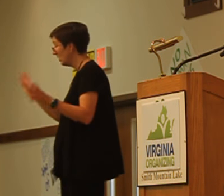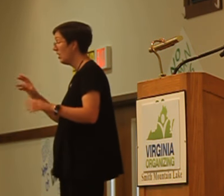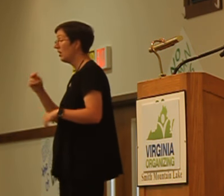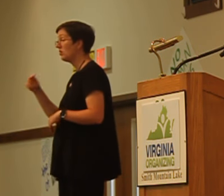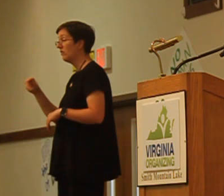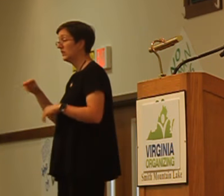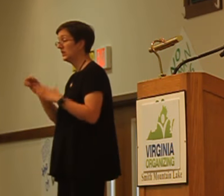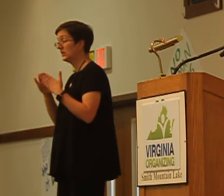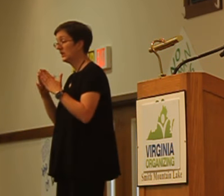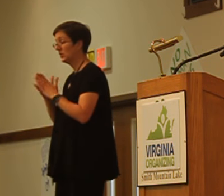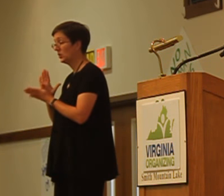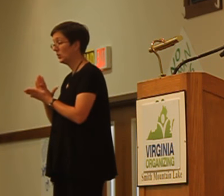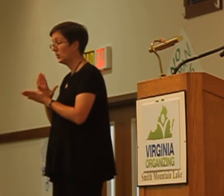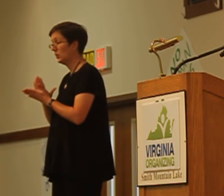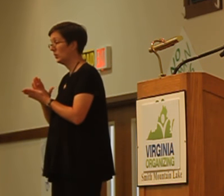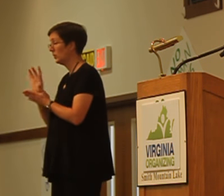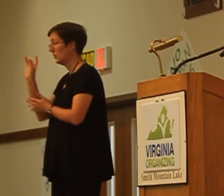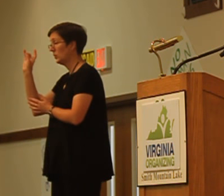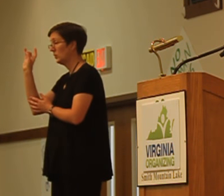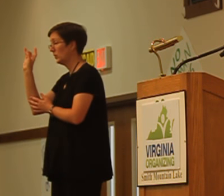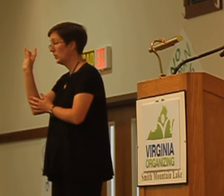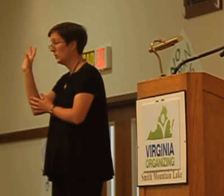And it doesn't affect my children,